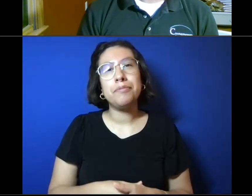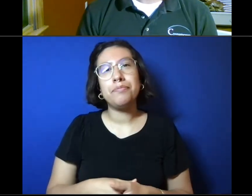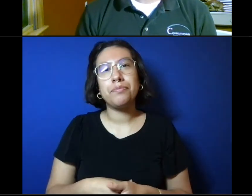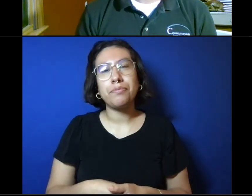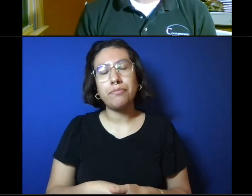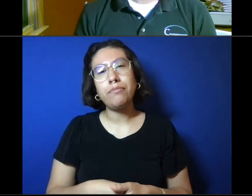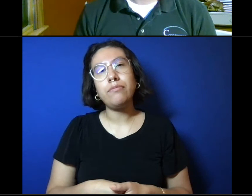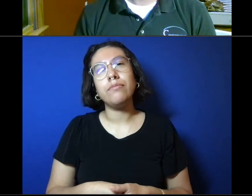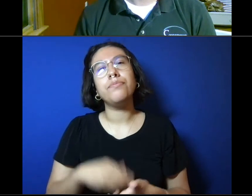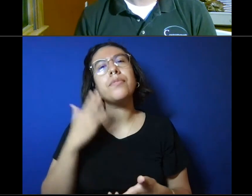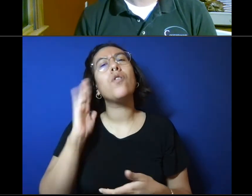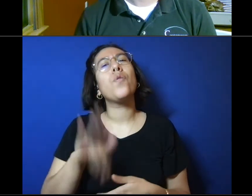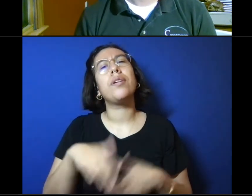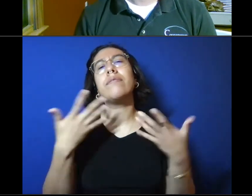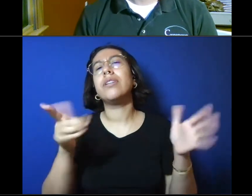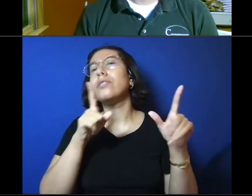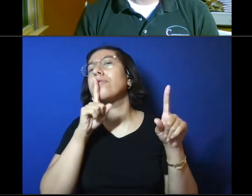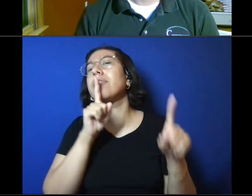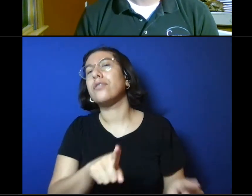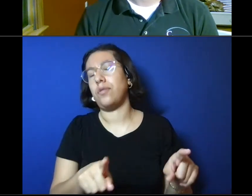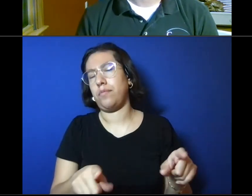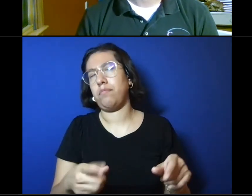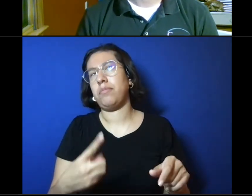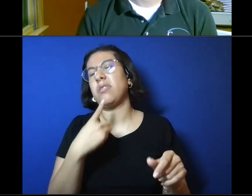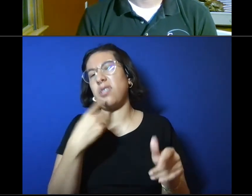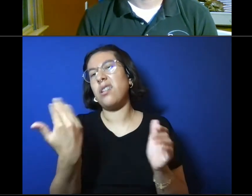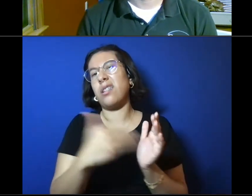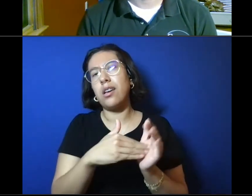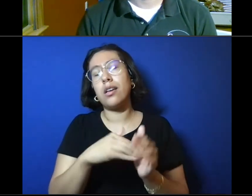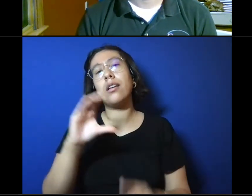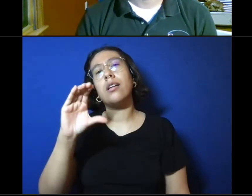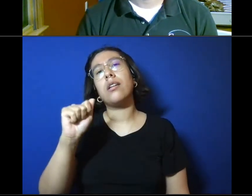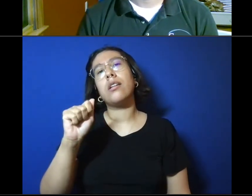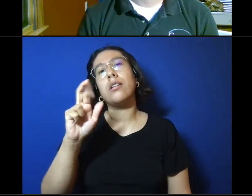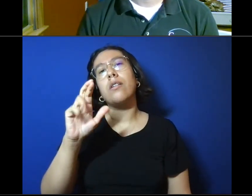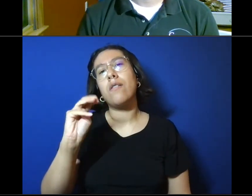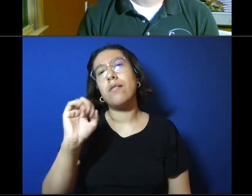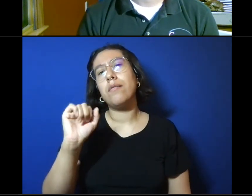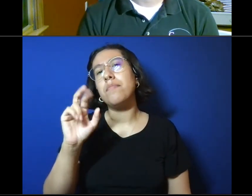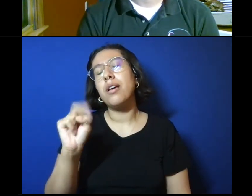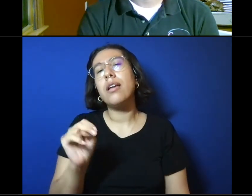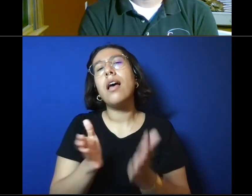I know you already answered this, but I think it's worth saying again, because Carmen asks, "Does it seem to hurt the turtle